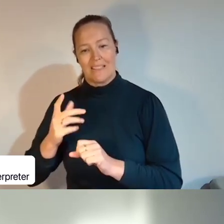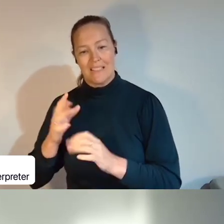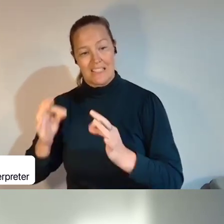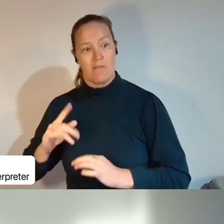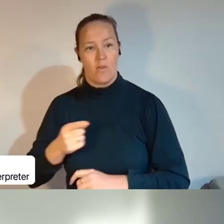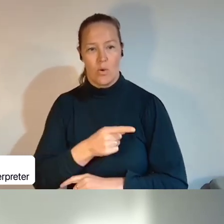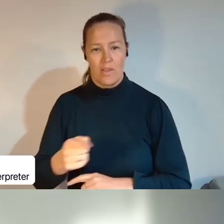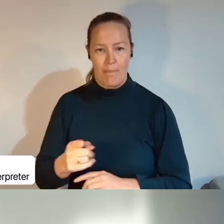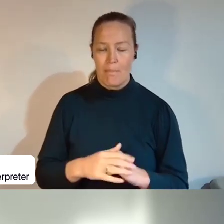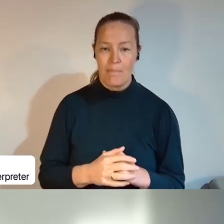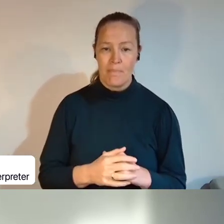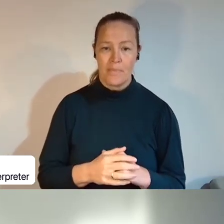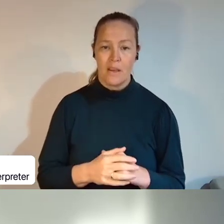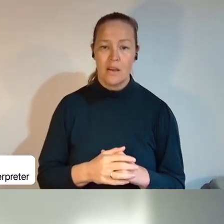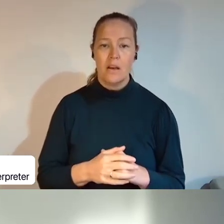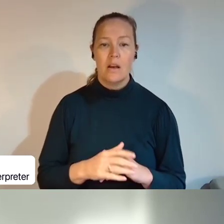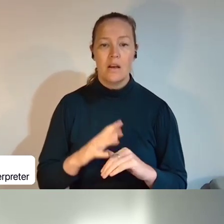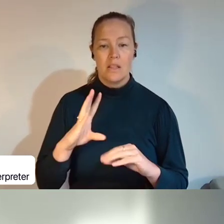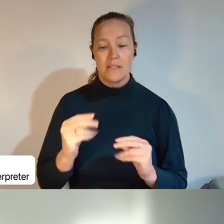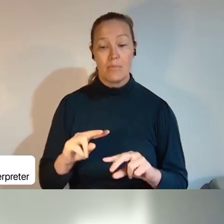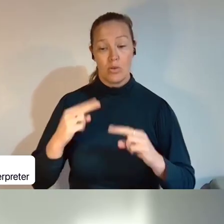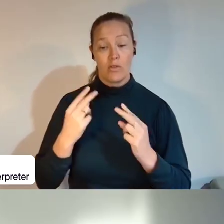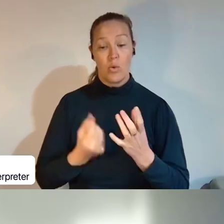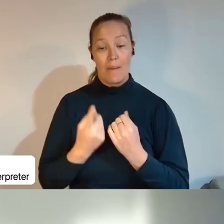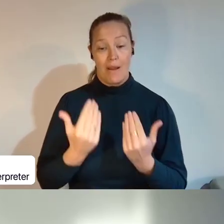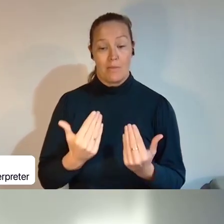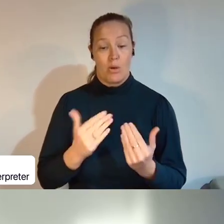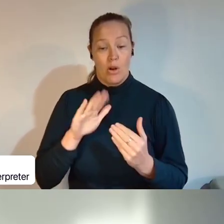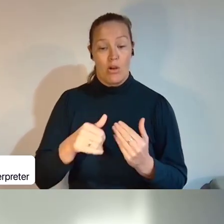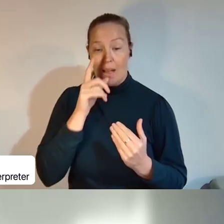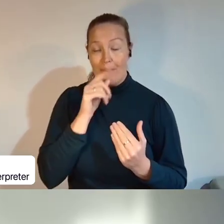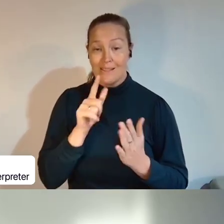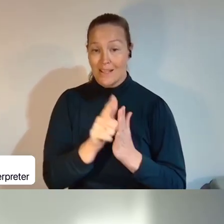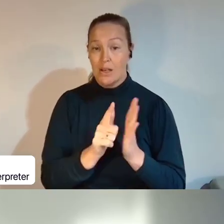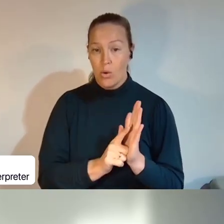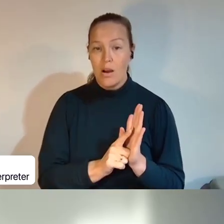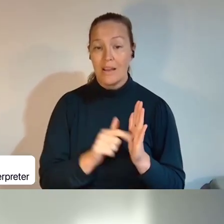have some review of capacity law at the moment in New Zealand, but we still remain heavily reliant